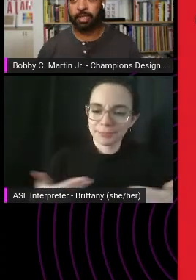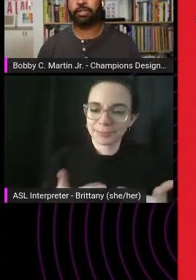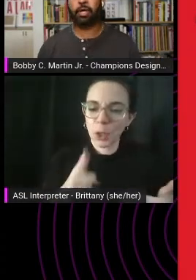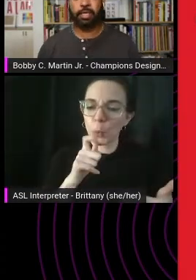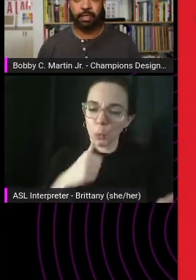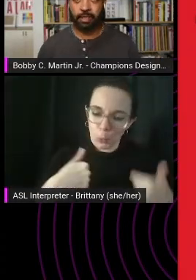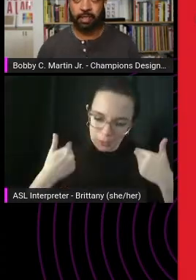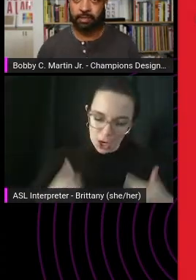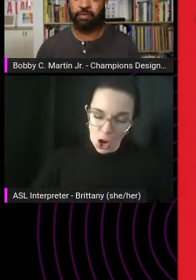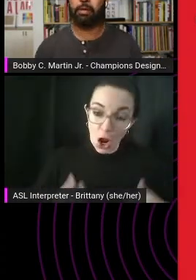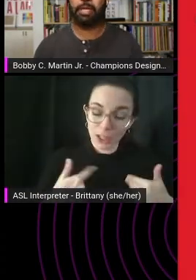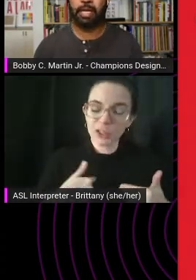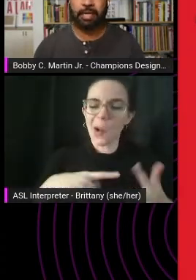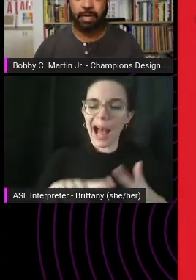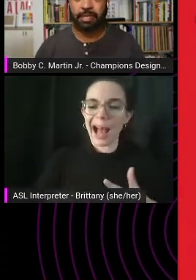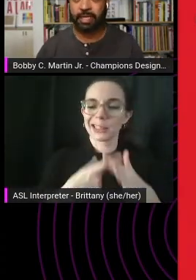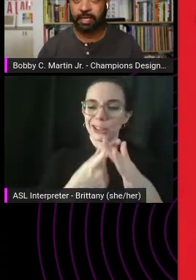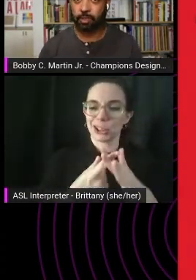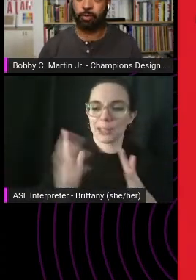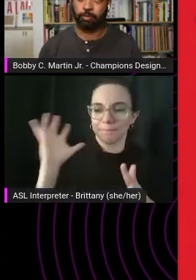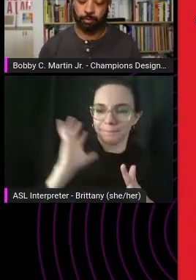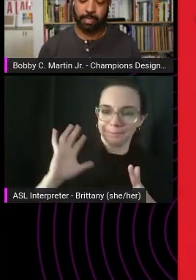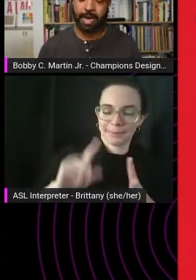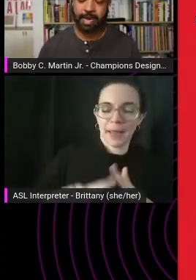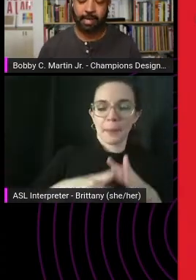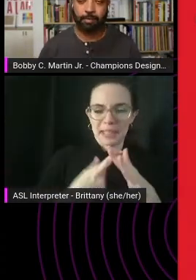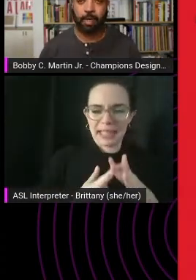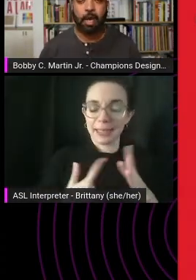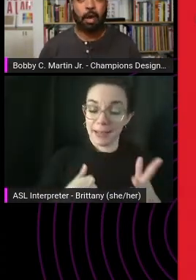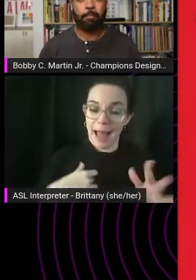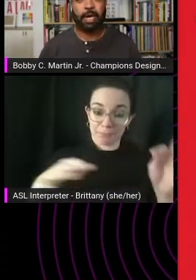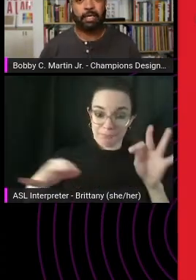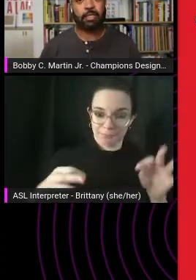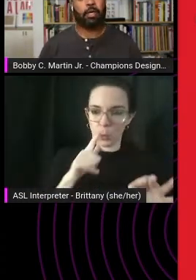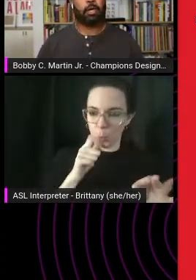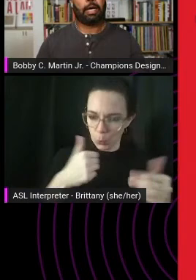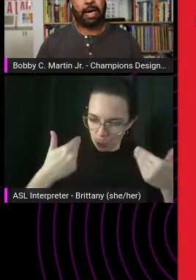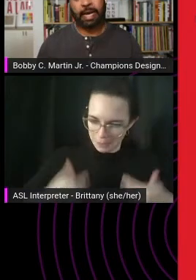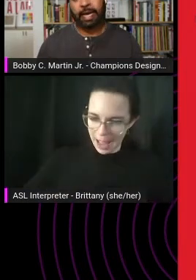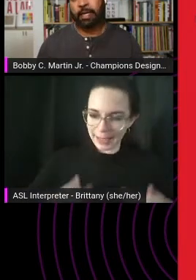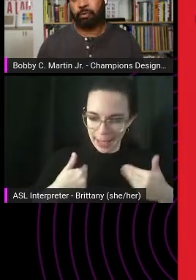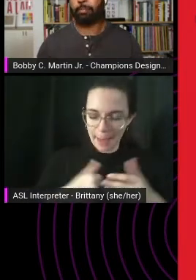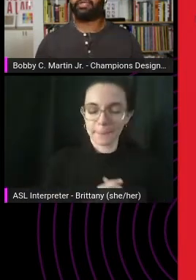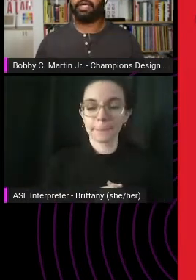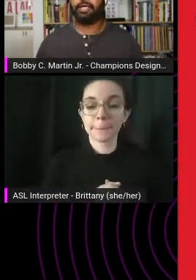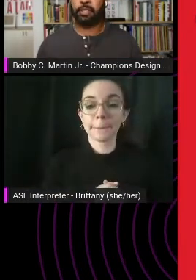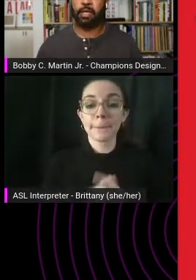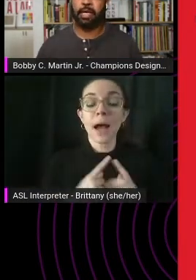So I started in the very beginning by saying who I am. But I represent